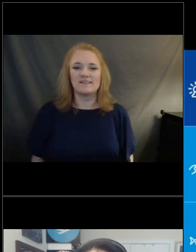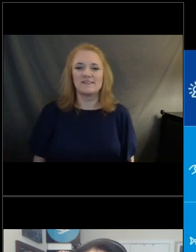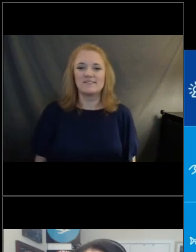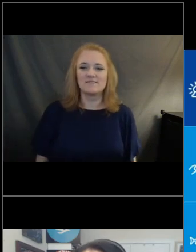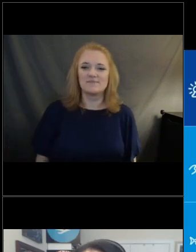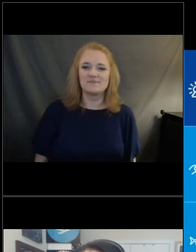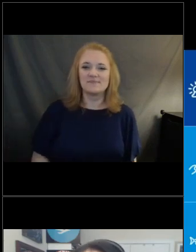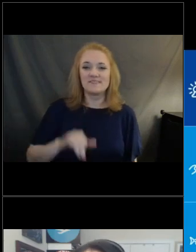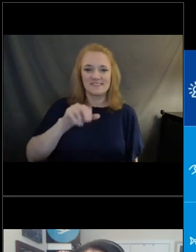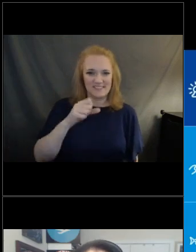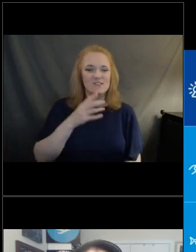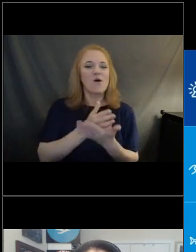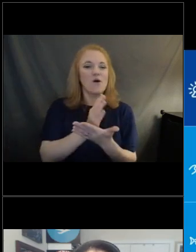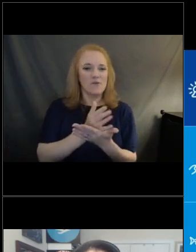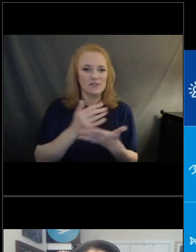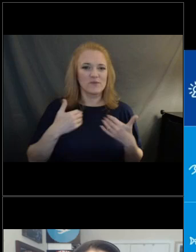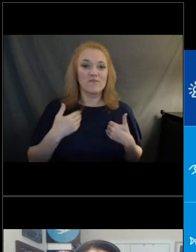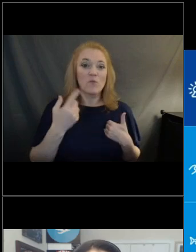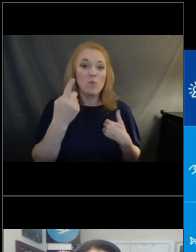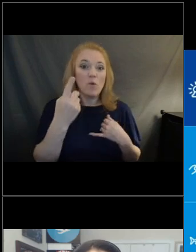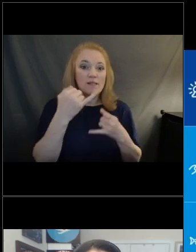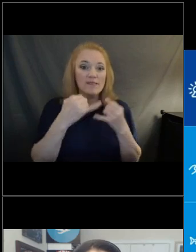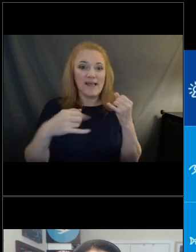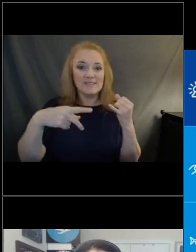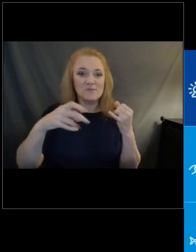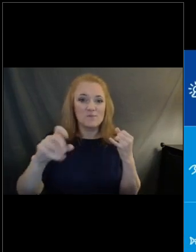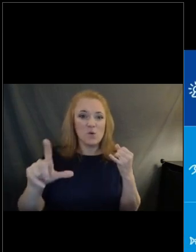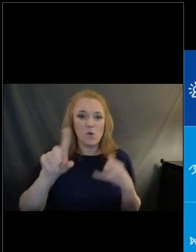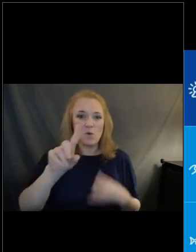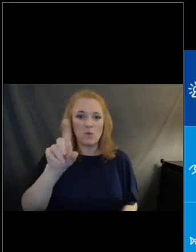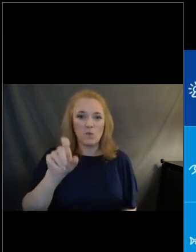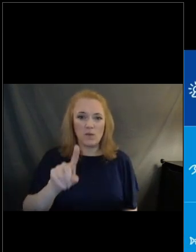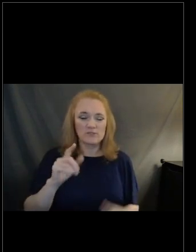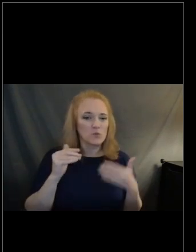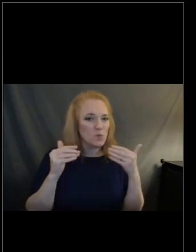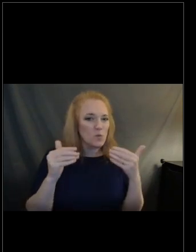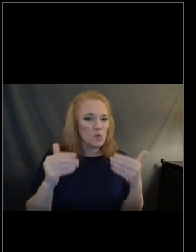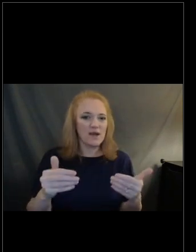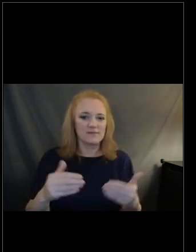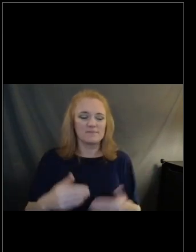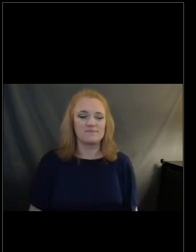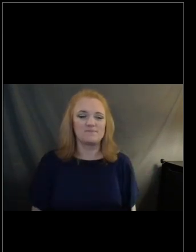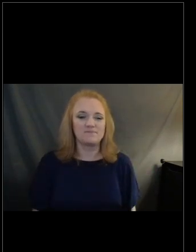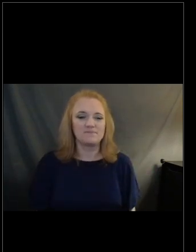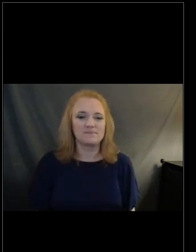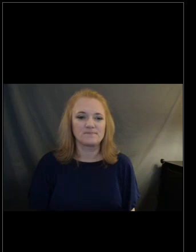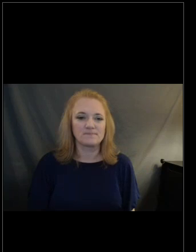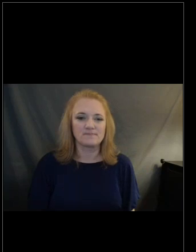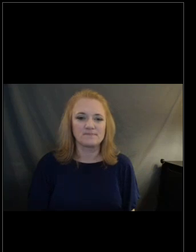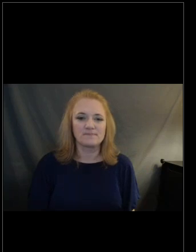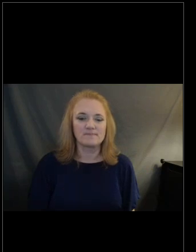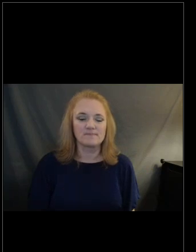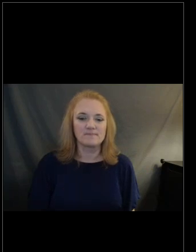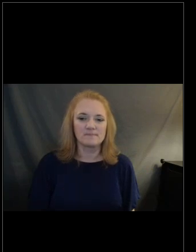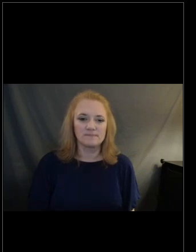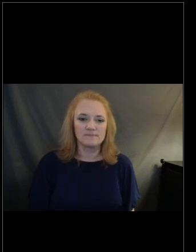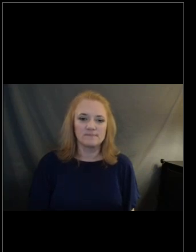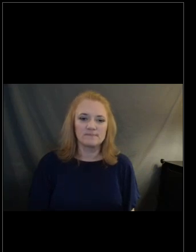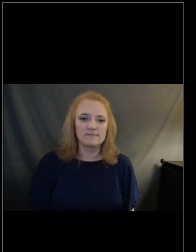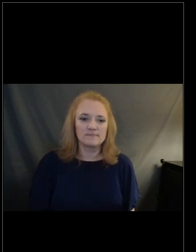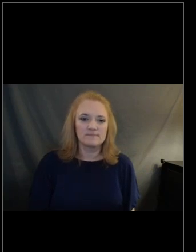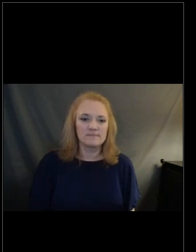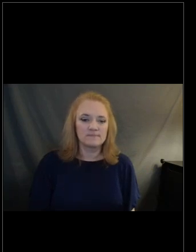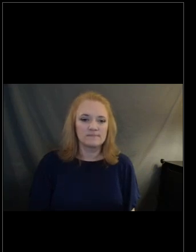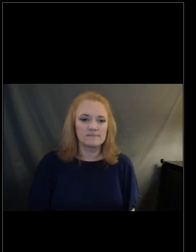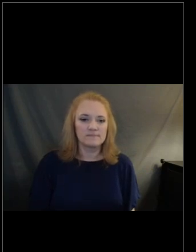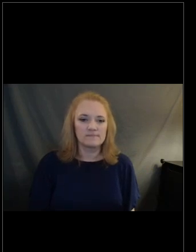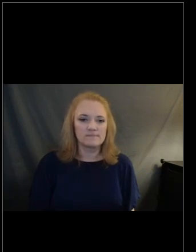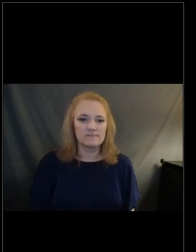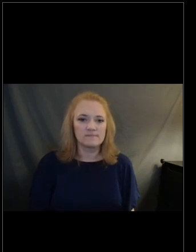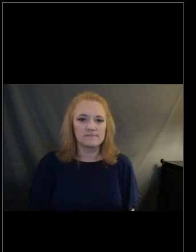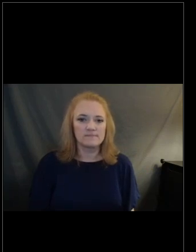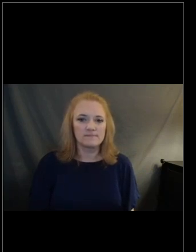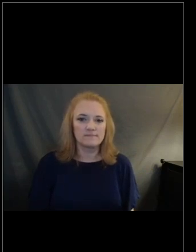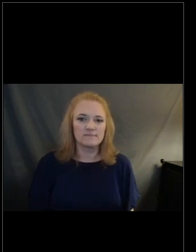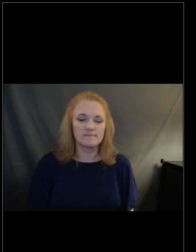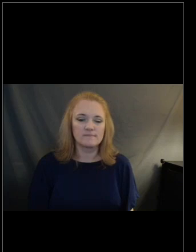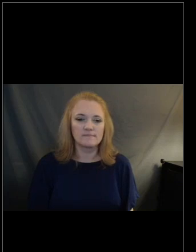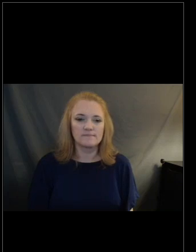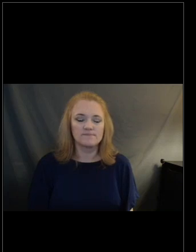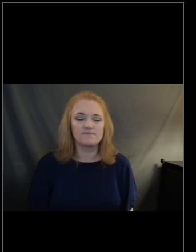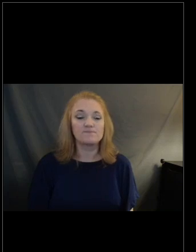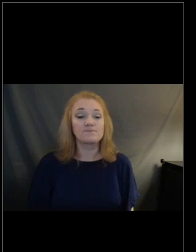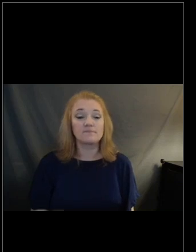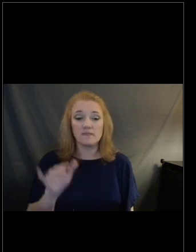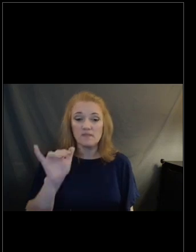Alright so we have one last poll here, go ahead and launch that. So this poll question is: